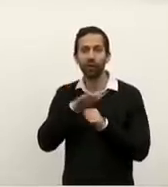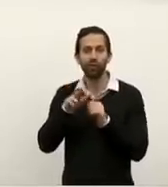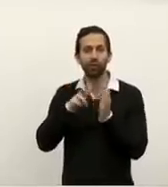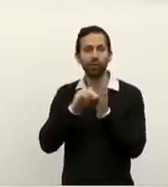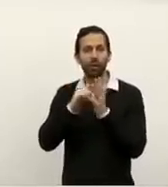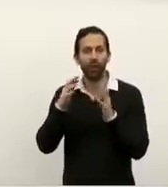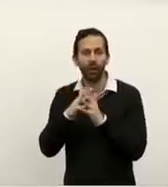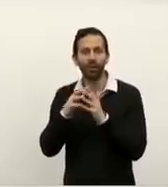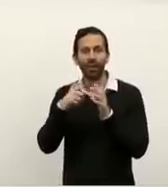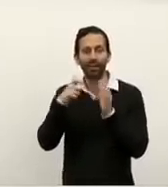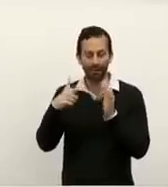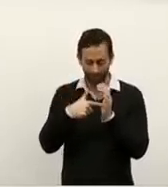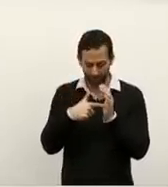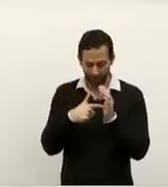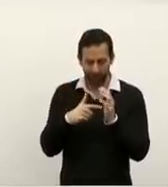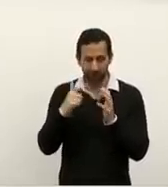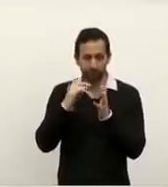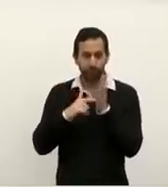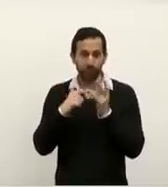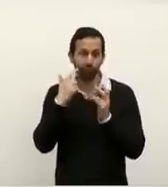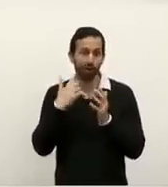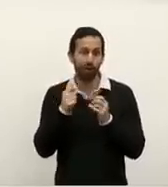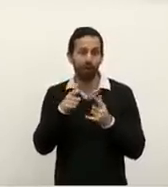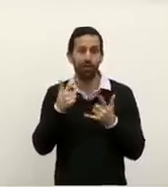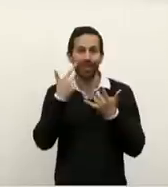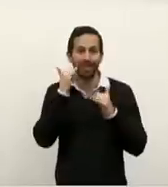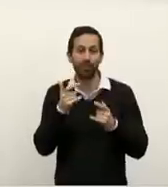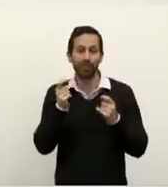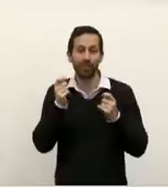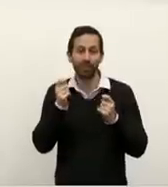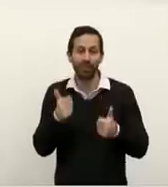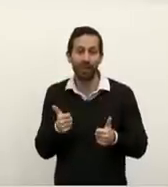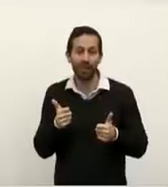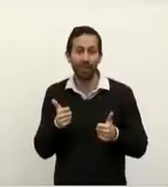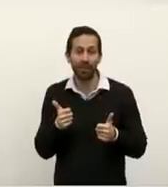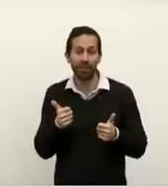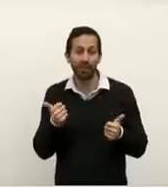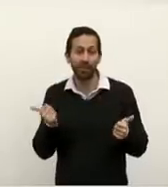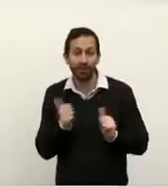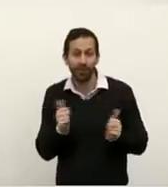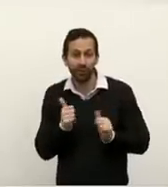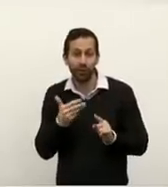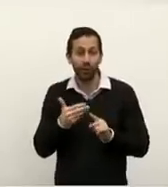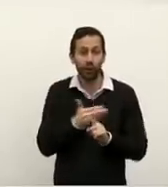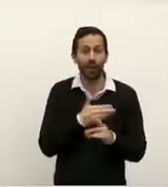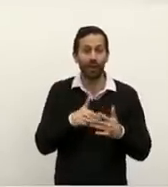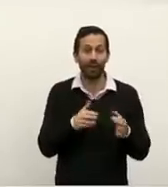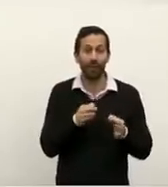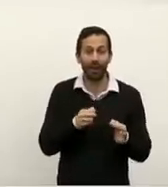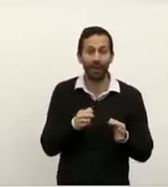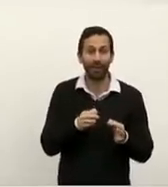is to try and get those assessments done earlier in the planning process before the plan's approved so it becomes part